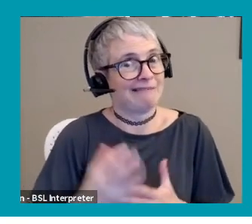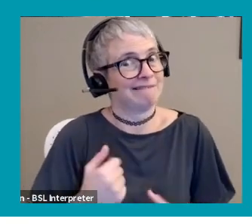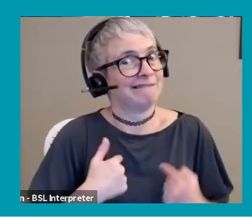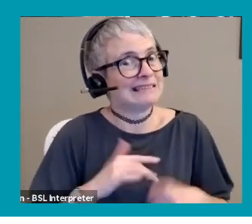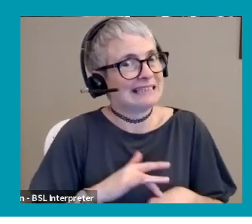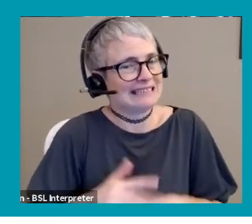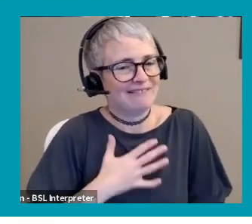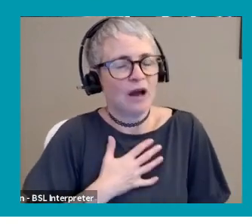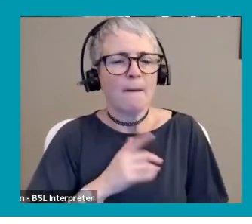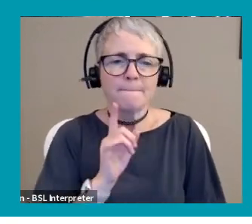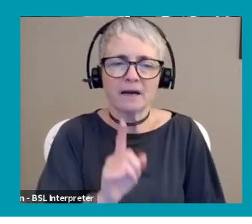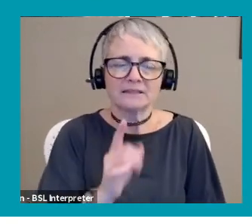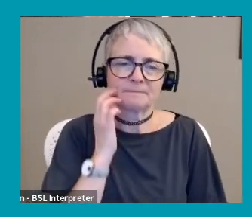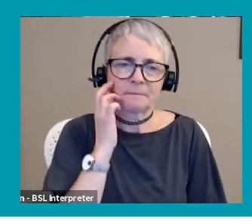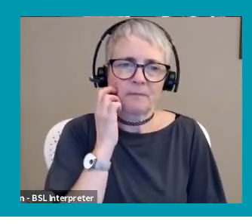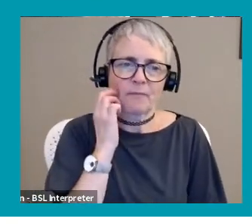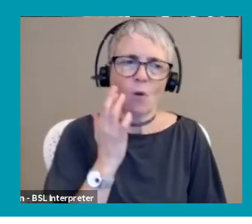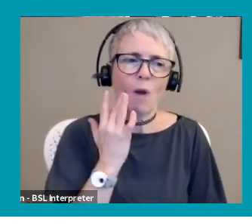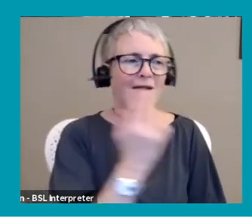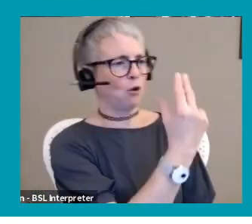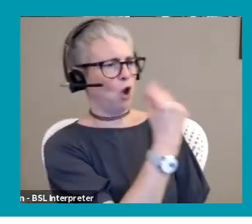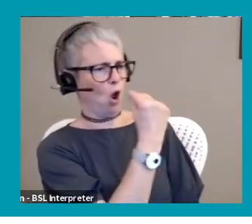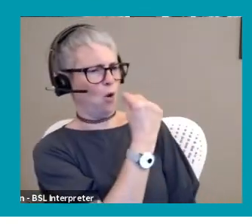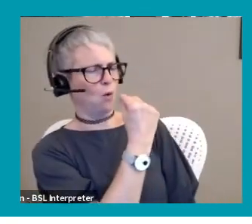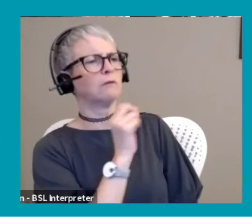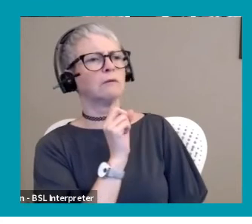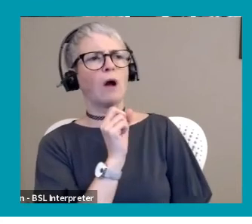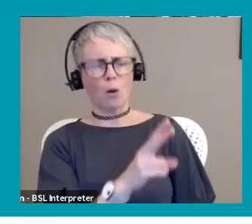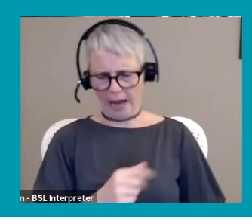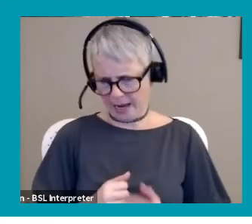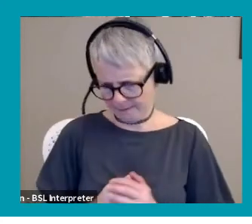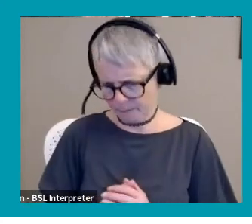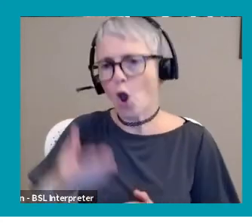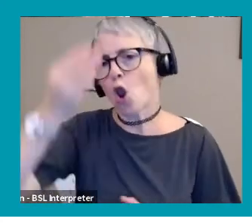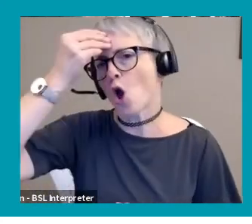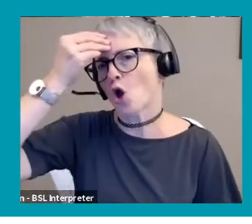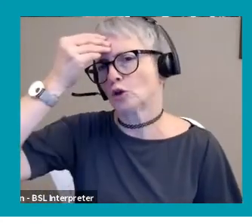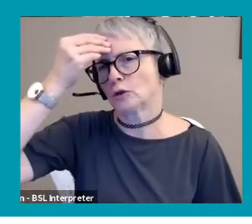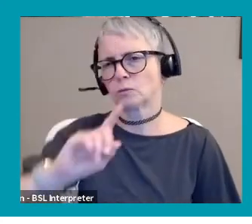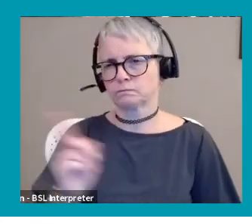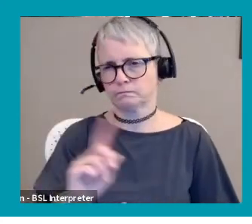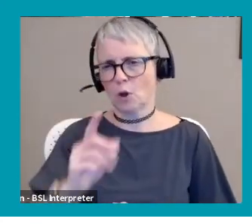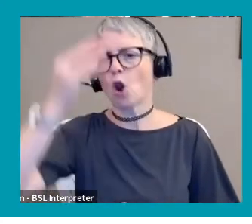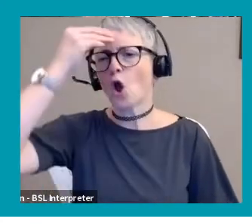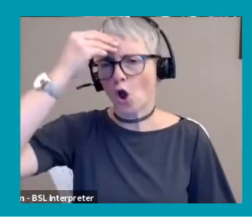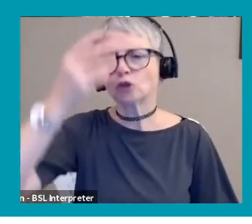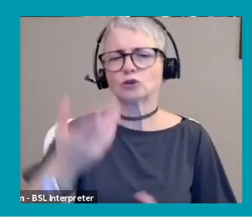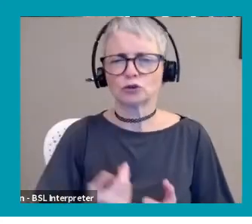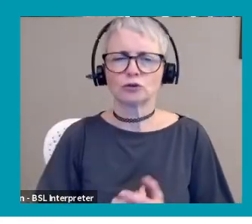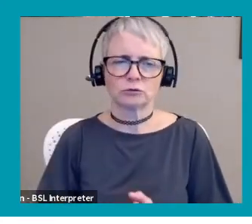But use it as a stepping stone, as a learning. Try get feedback if you can, if you've been rejected.